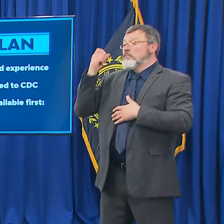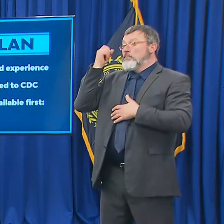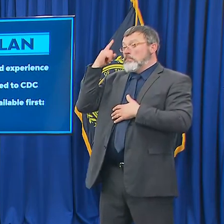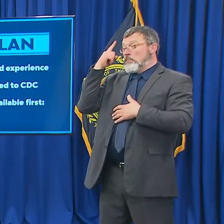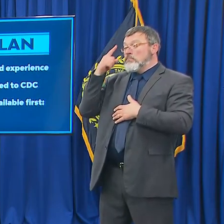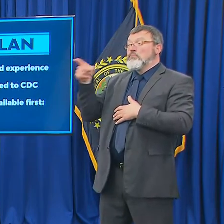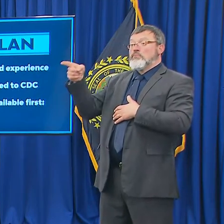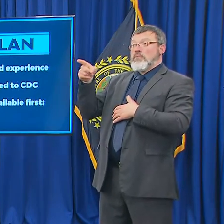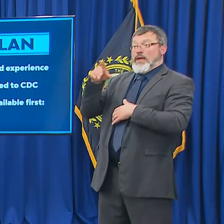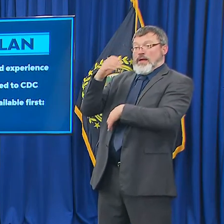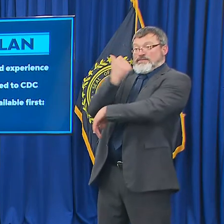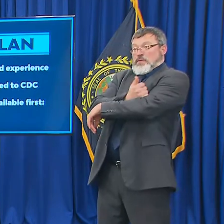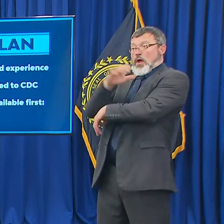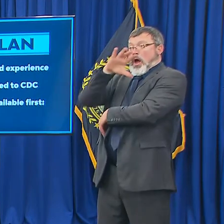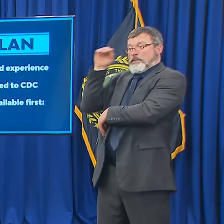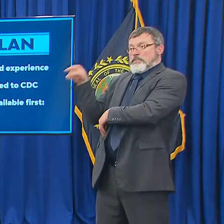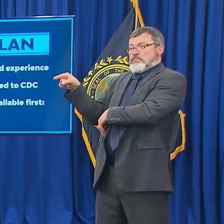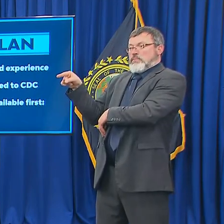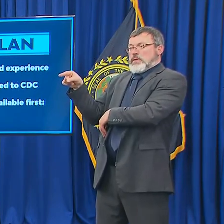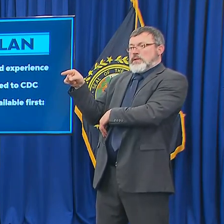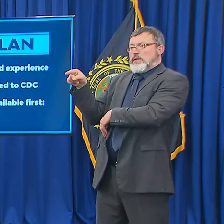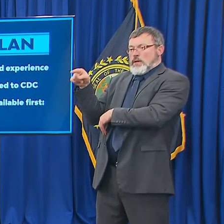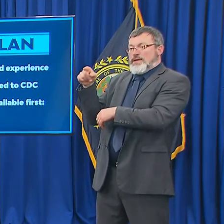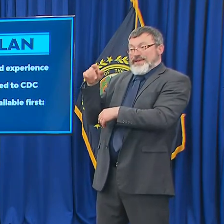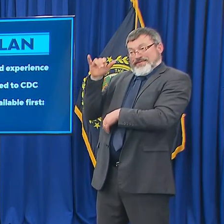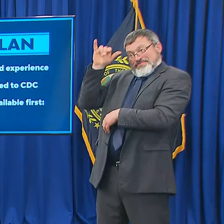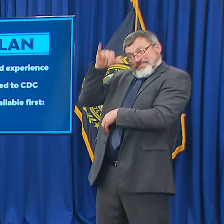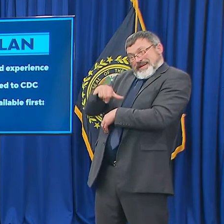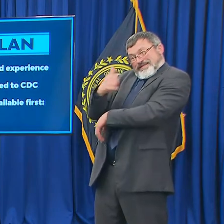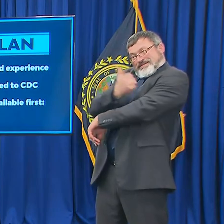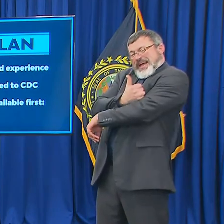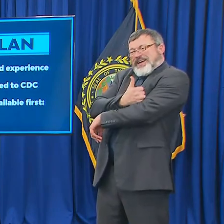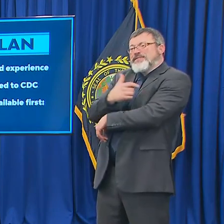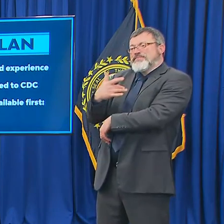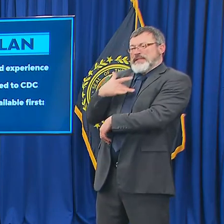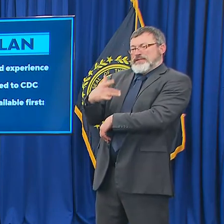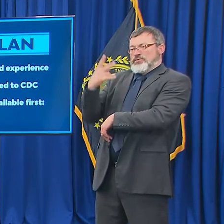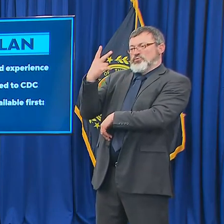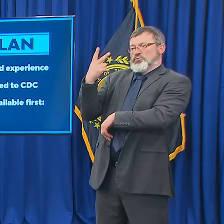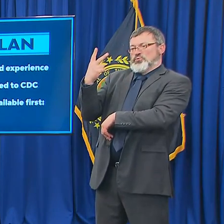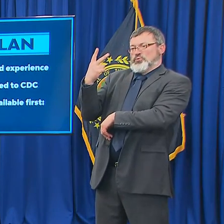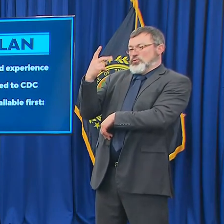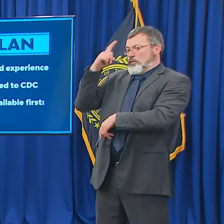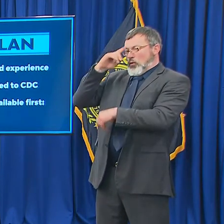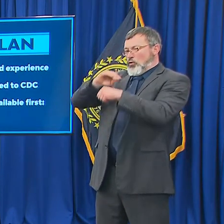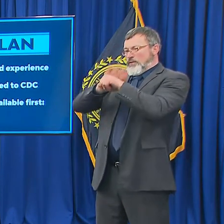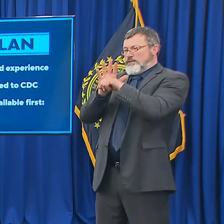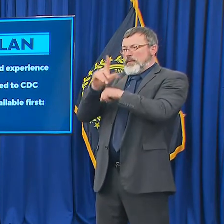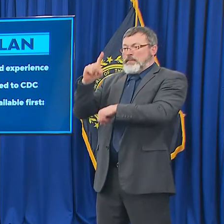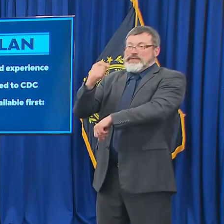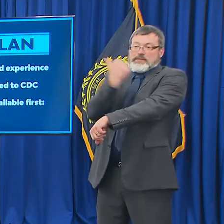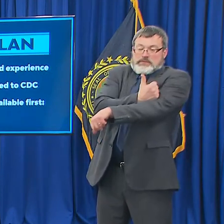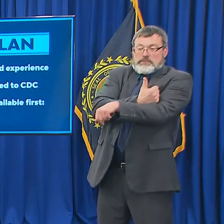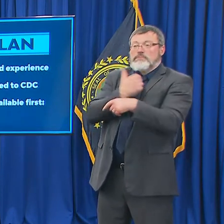those national recommendations around who should receive this initial allotments of vaccine and then adapt those recommendations